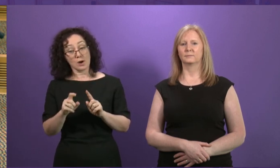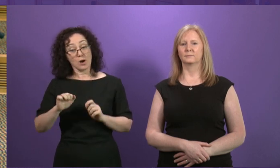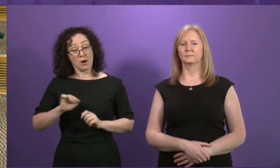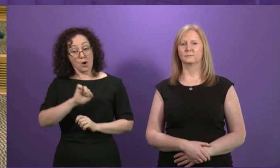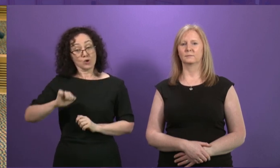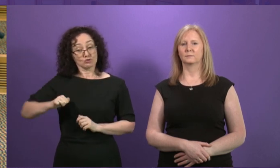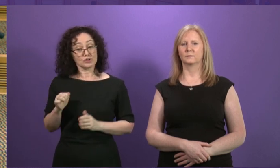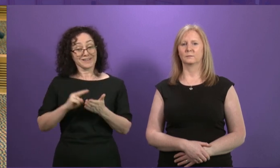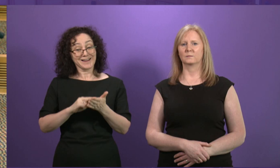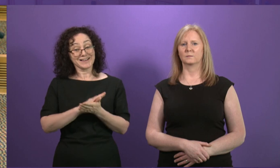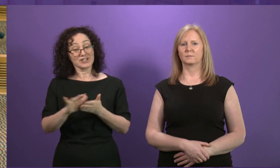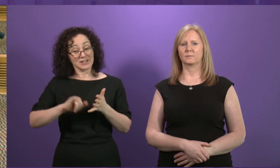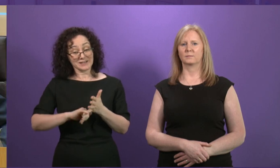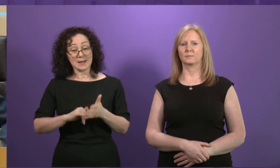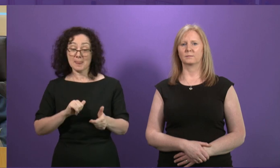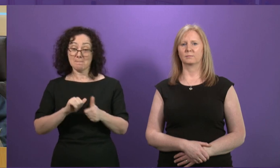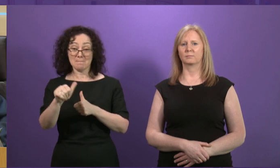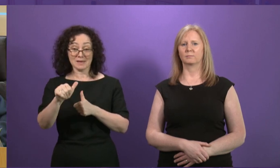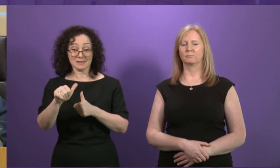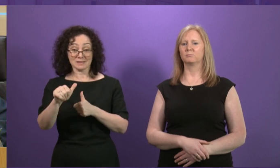NHS anywhere in the UK.